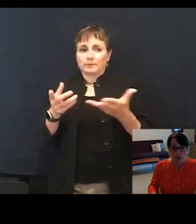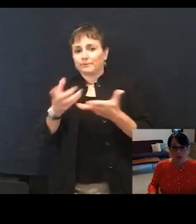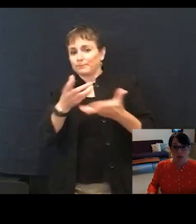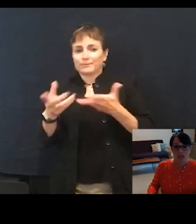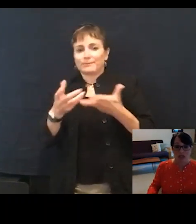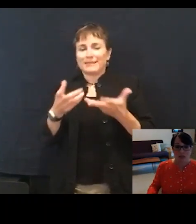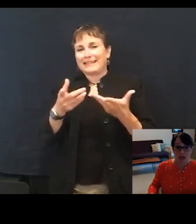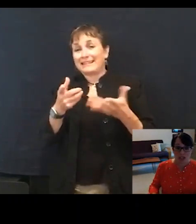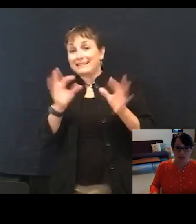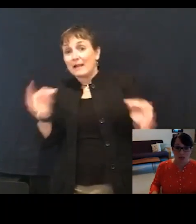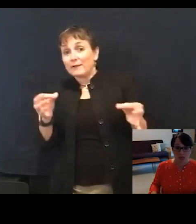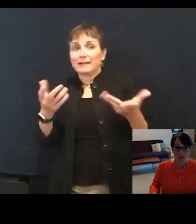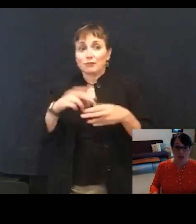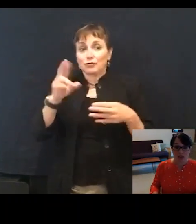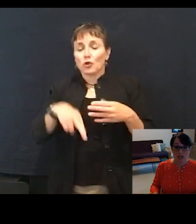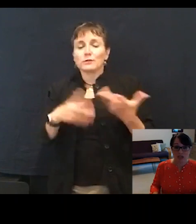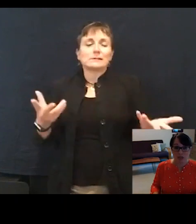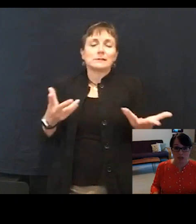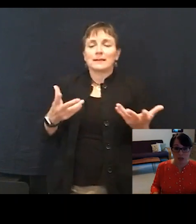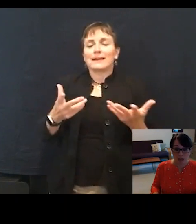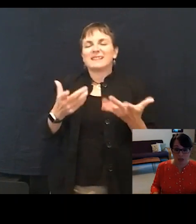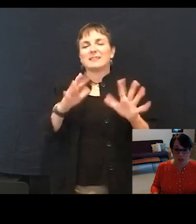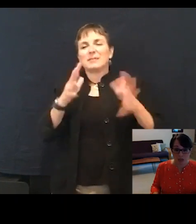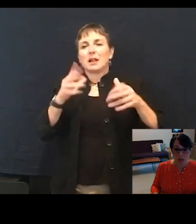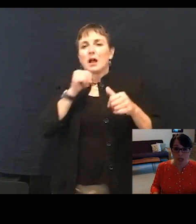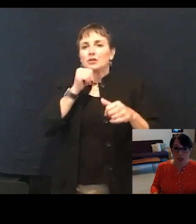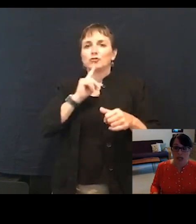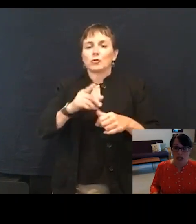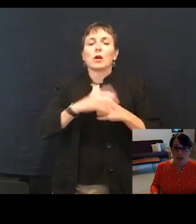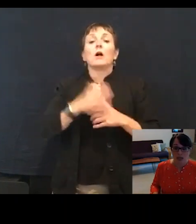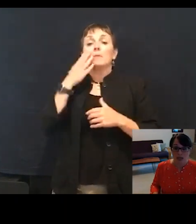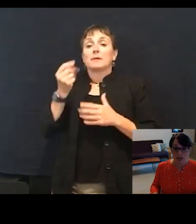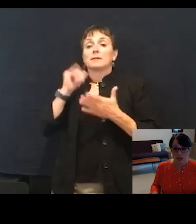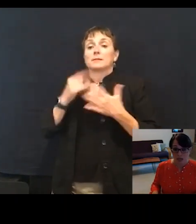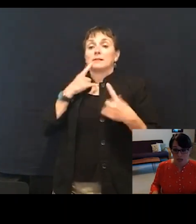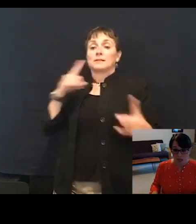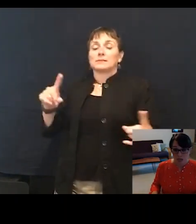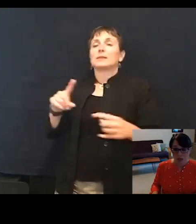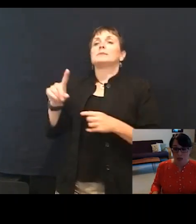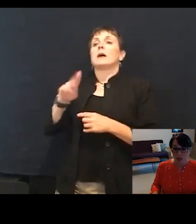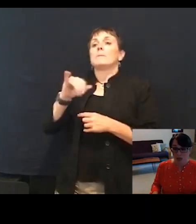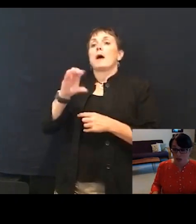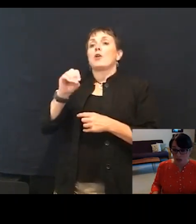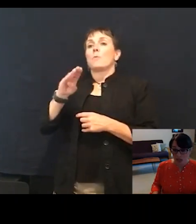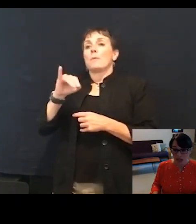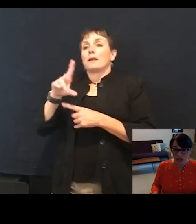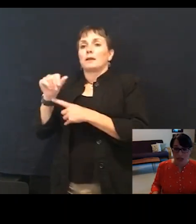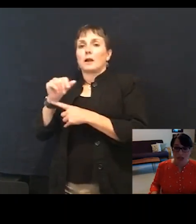was picked by Oxford BioMedica a number of years ago. And their drug was called USHstat.